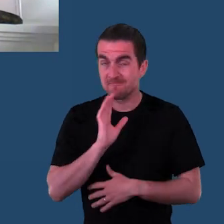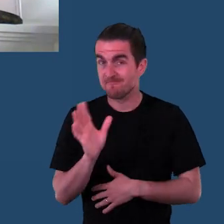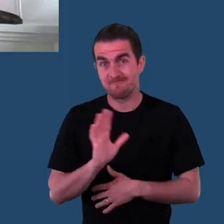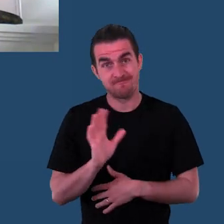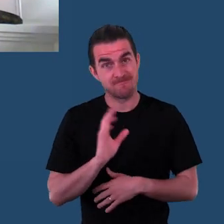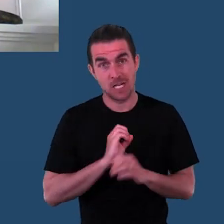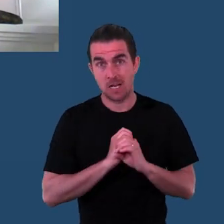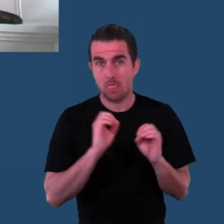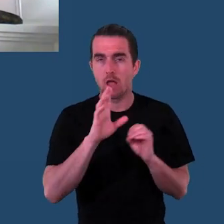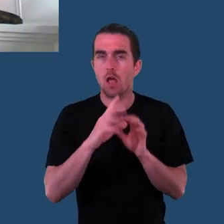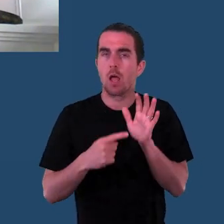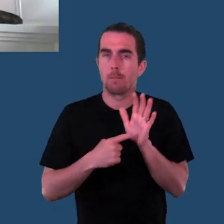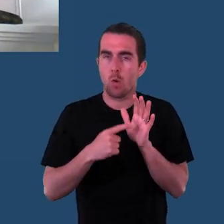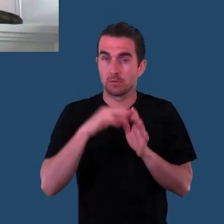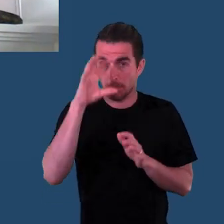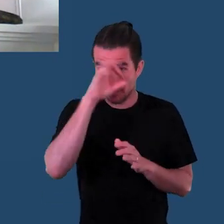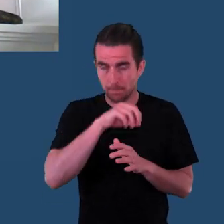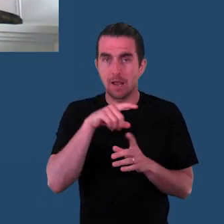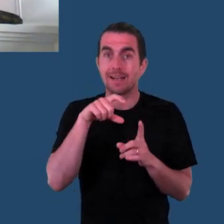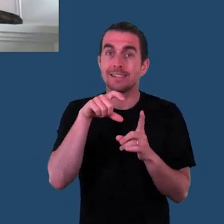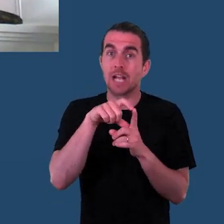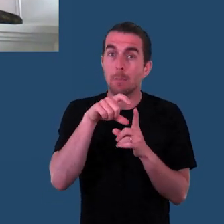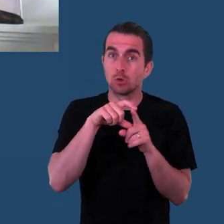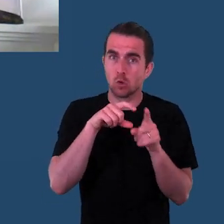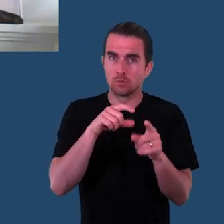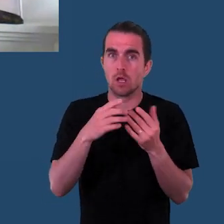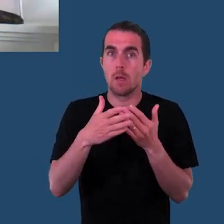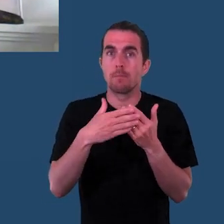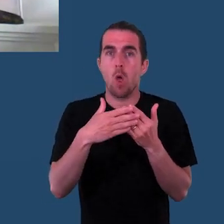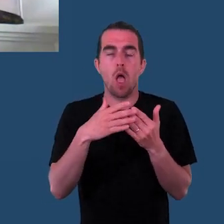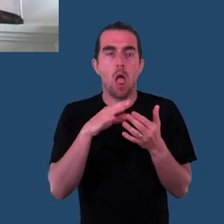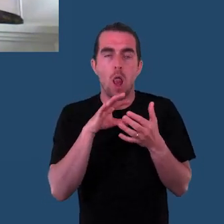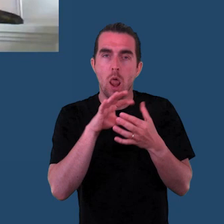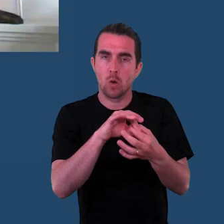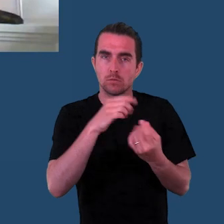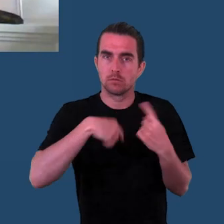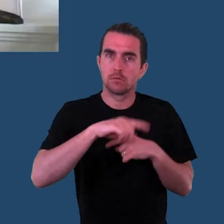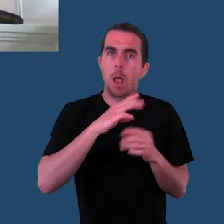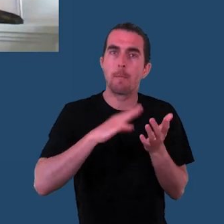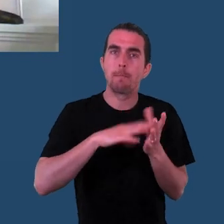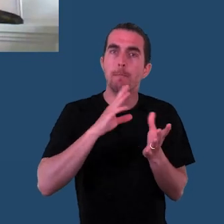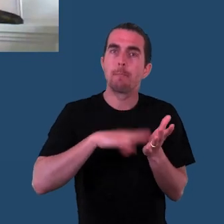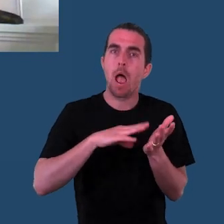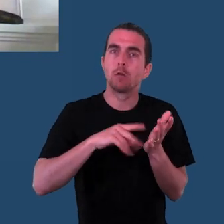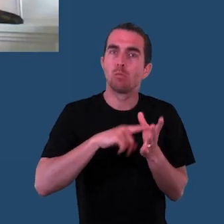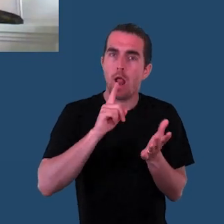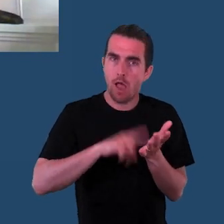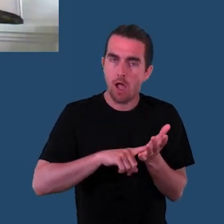No. So, it's important to remember that dimetrodon is more closely related to mammals than it is to